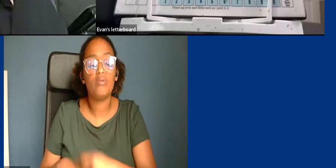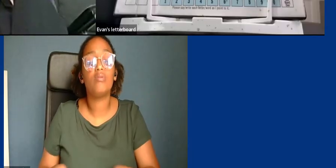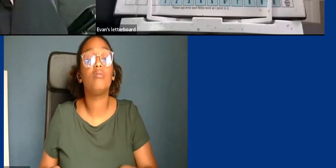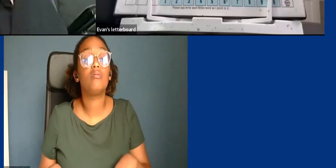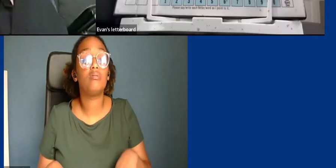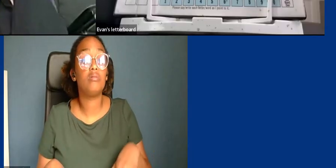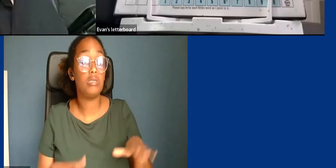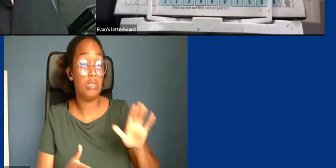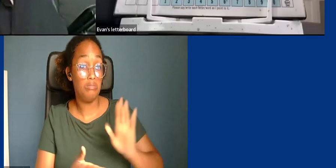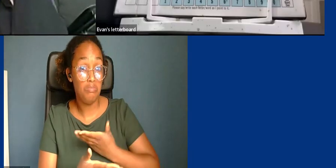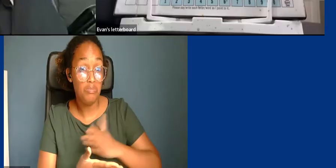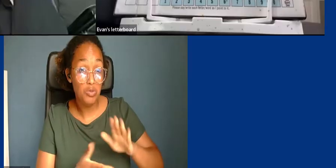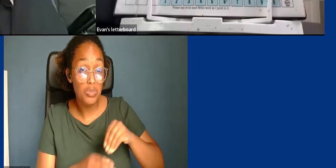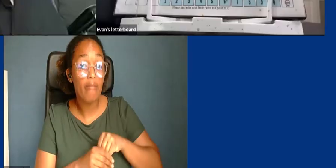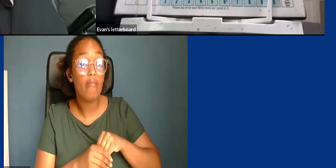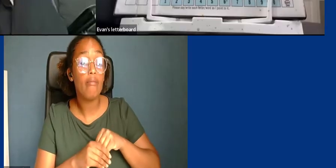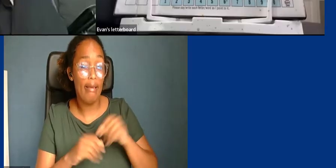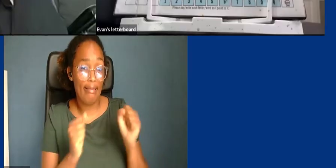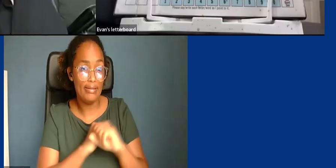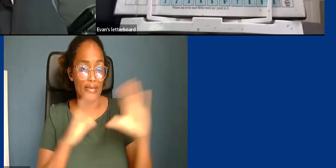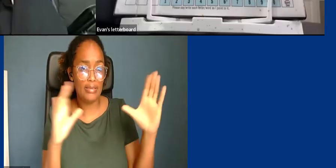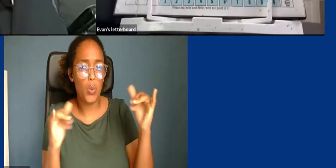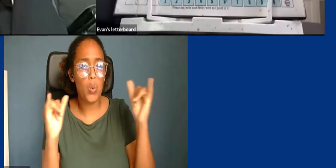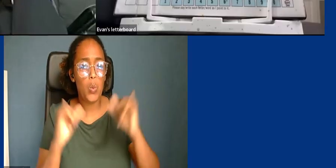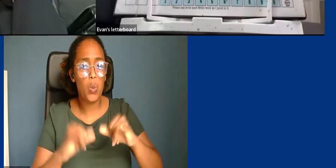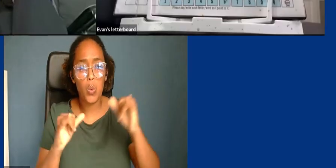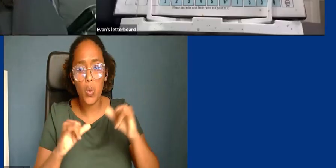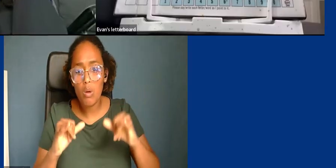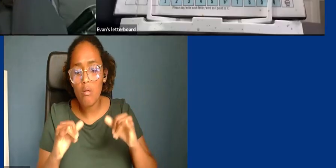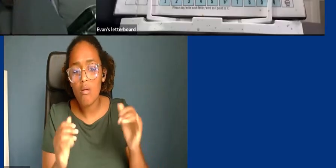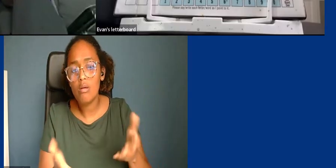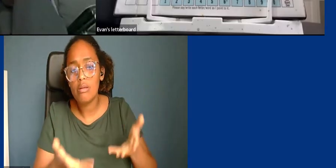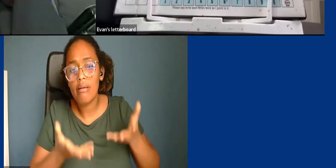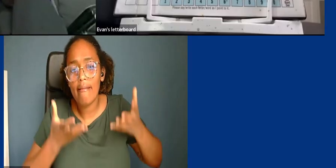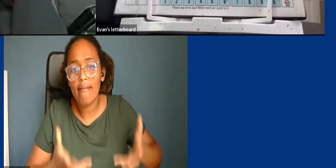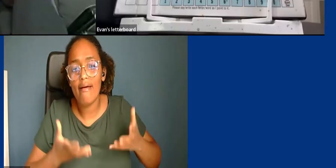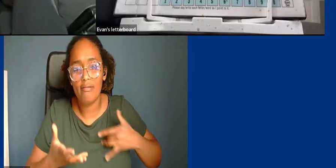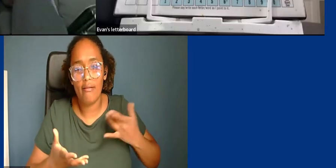As if the whole aesthetic effect is there to suggest,